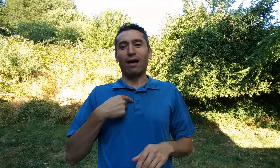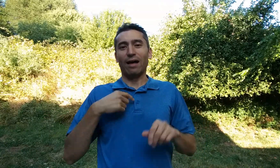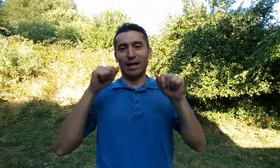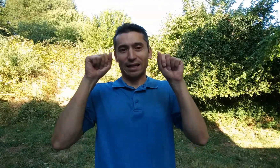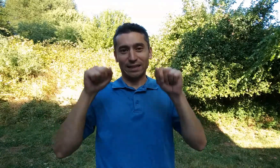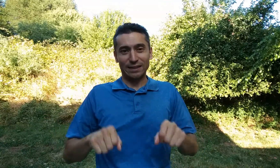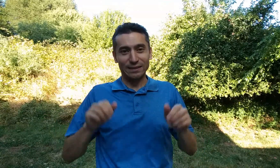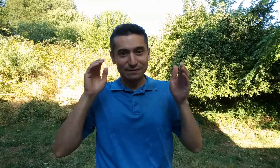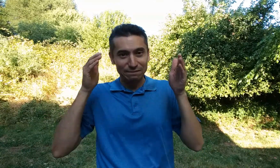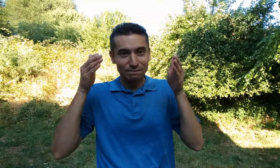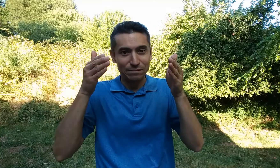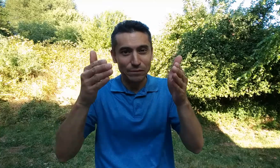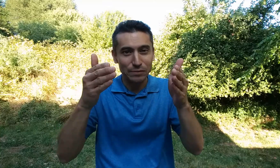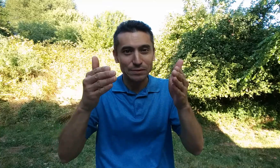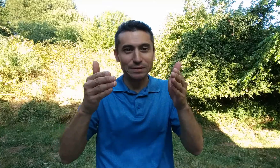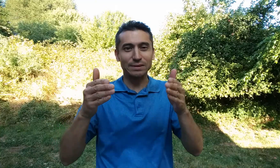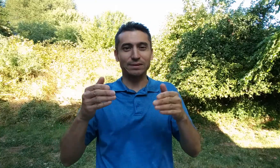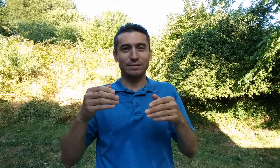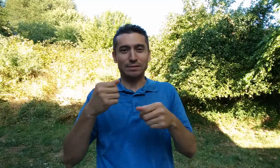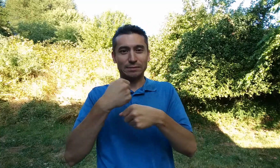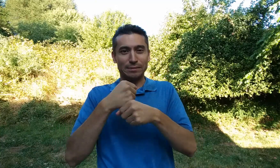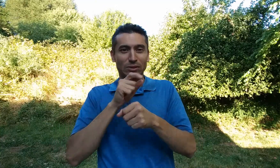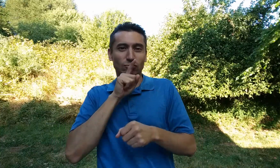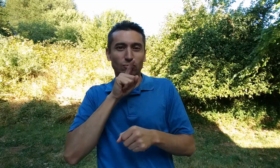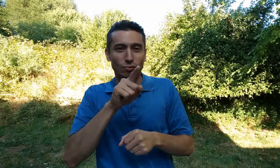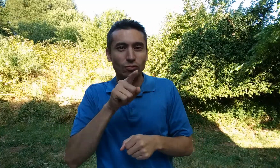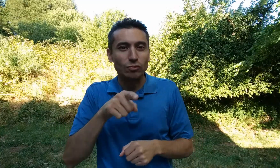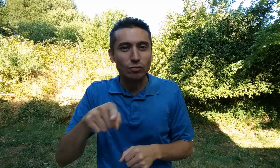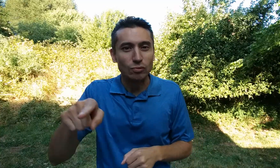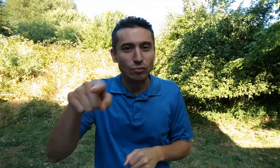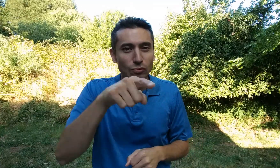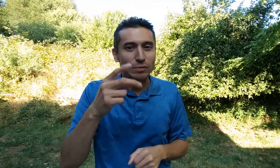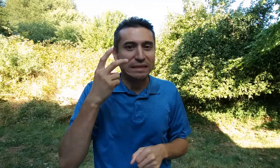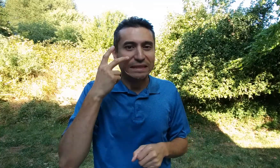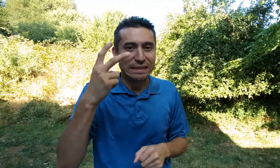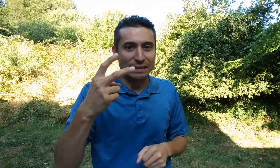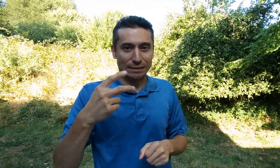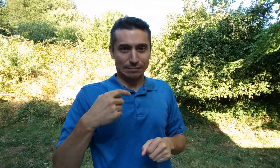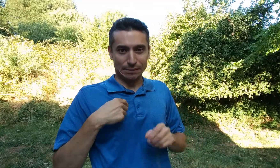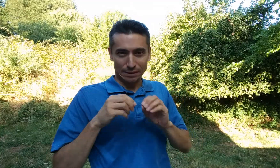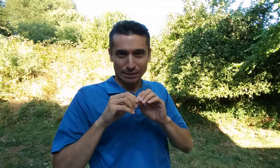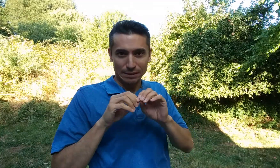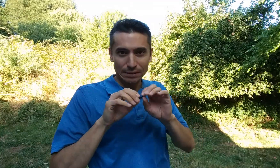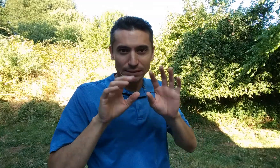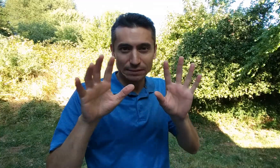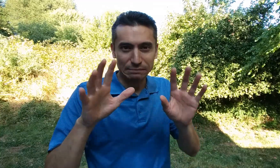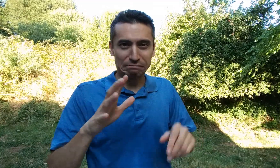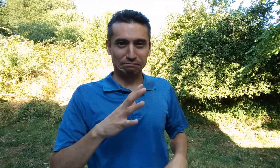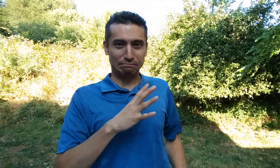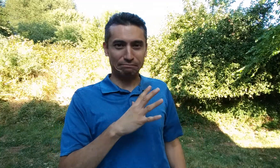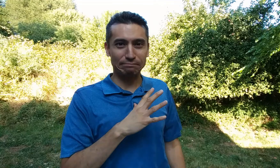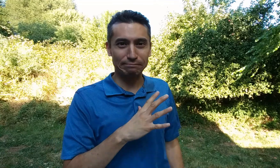I focus on making sure all of you can see me clearly.